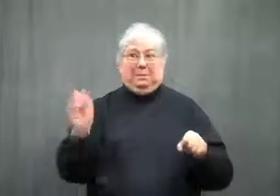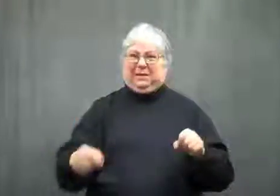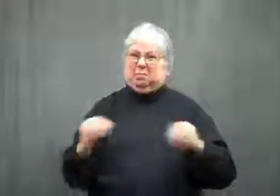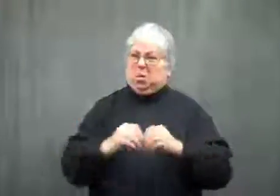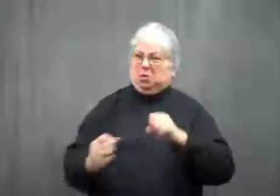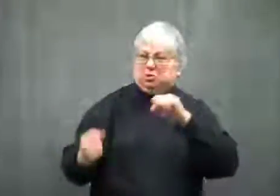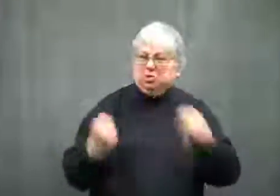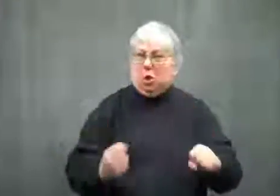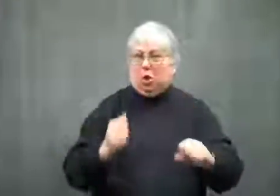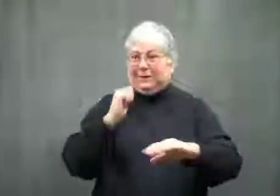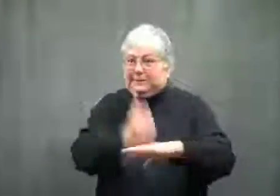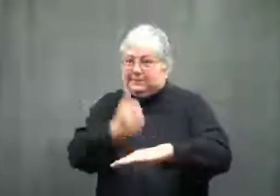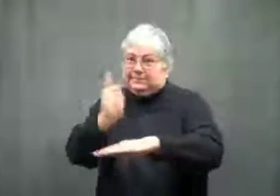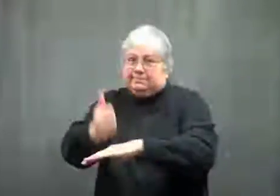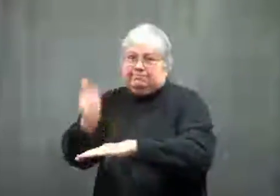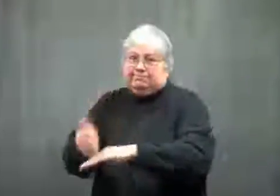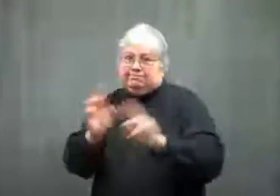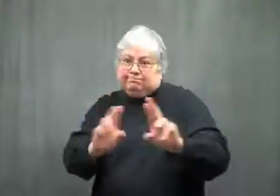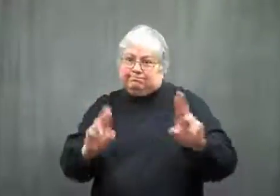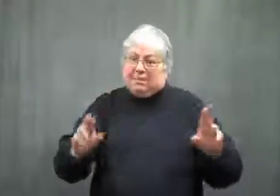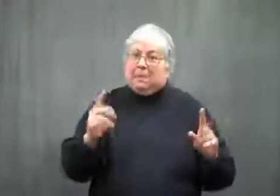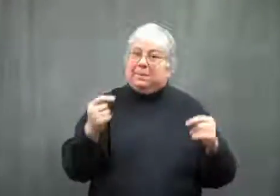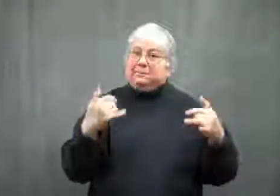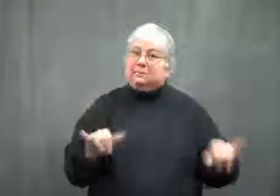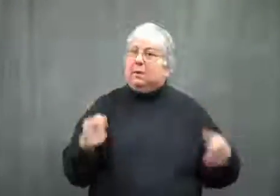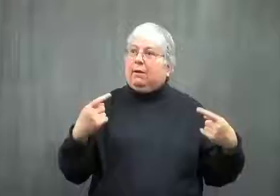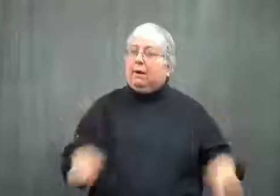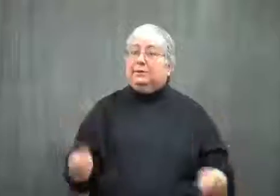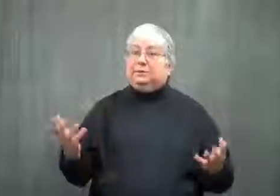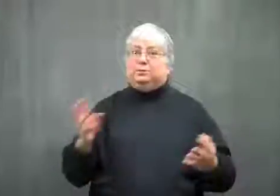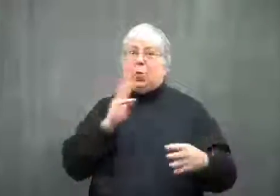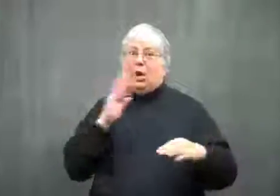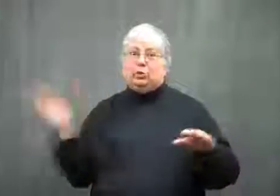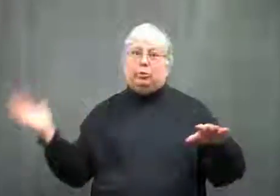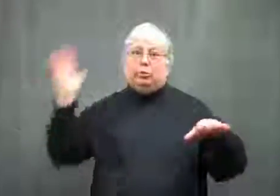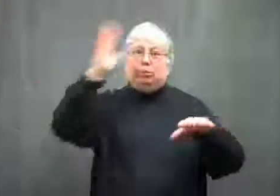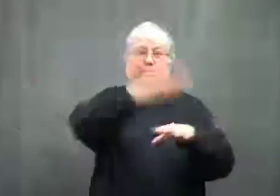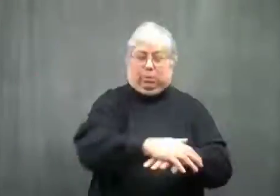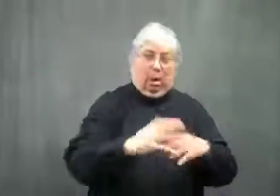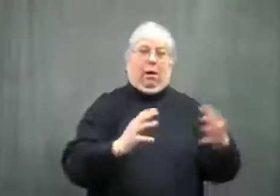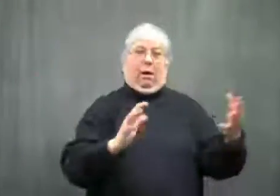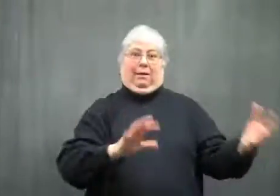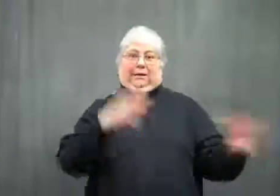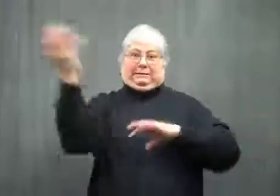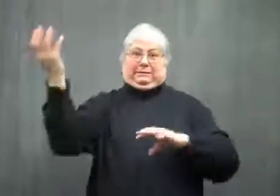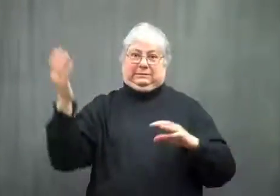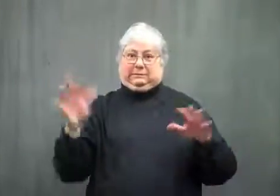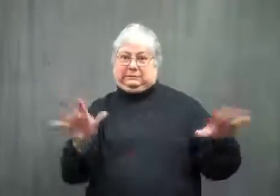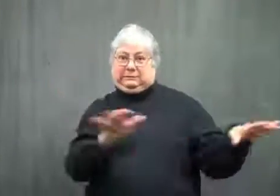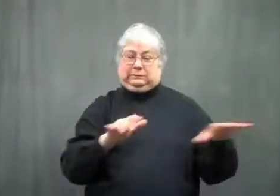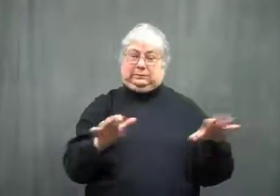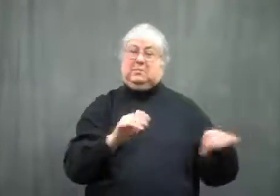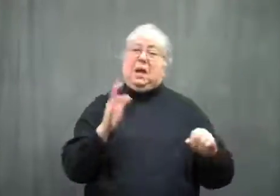they had to reinforce the plants, but the water came in and caused a crisis.